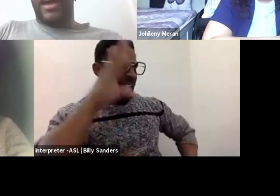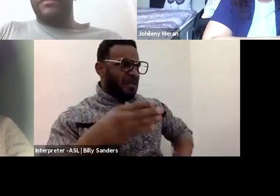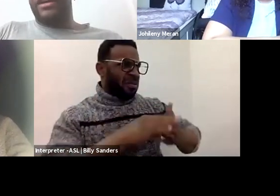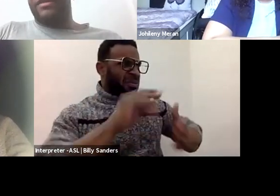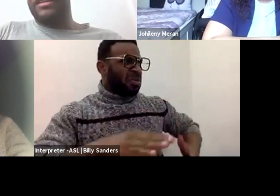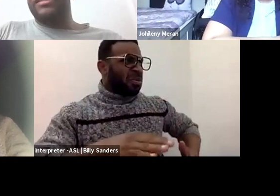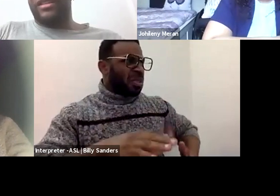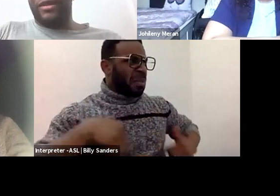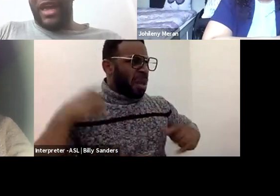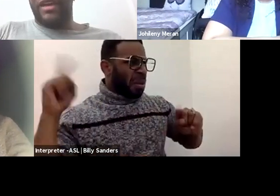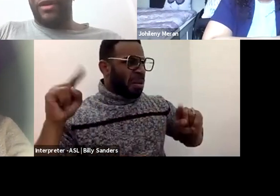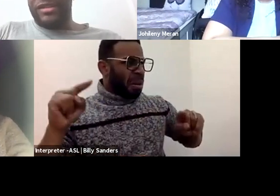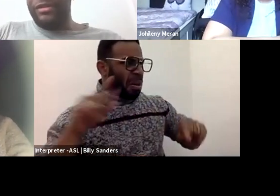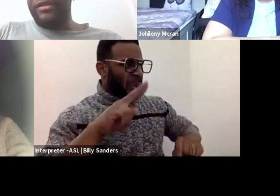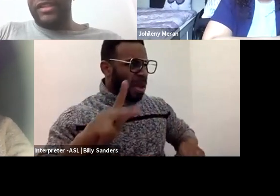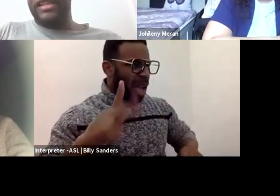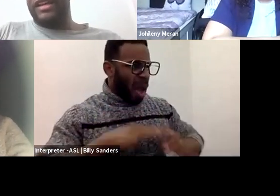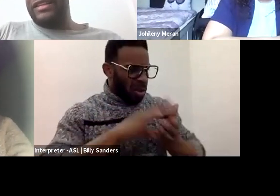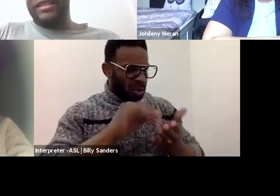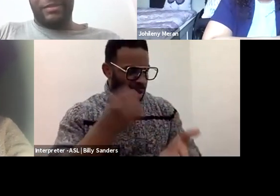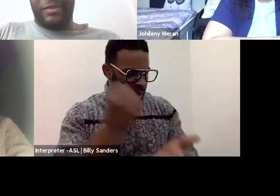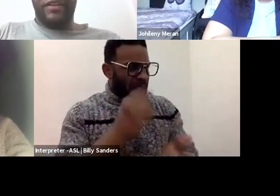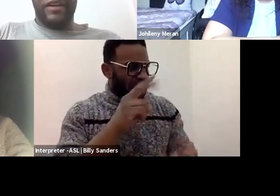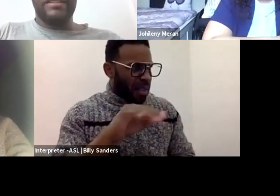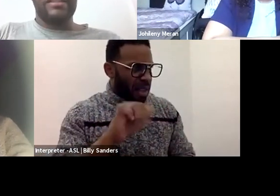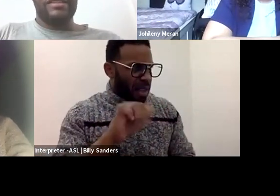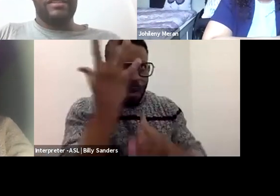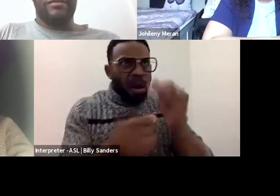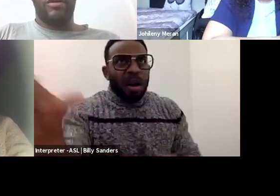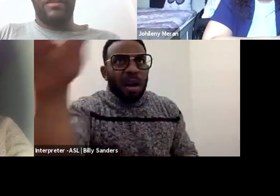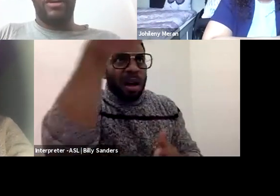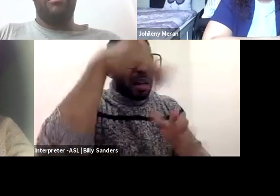have been coming to the UK on a student visa and disappearing into the system while never